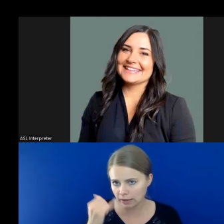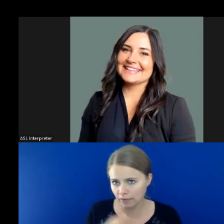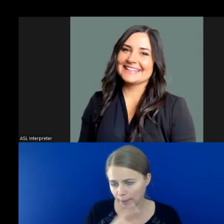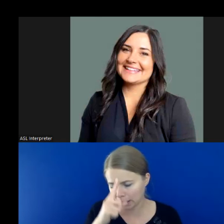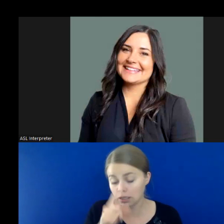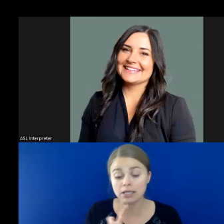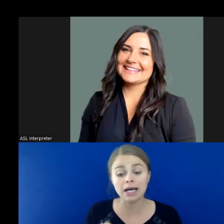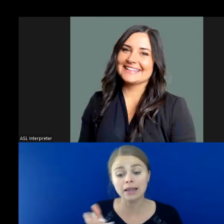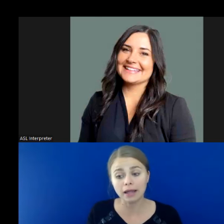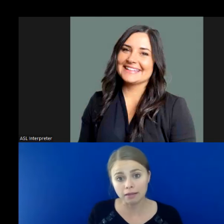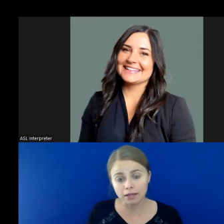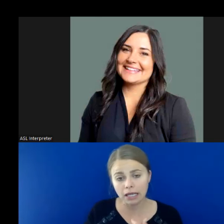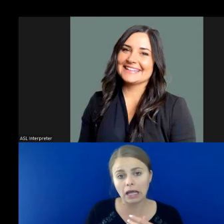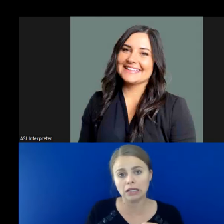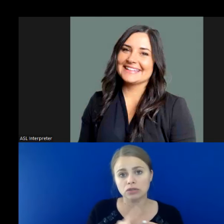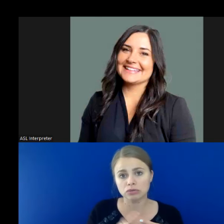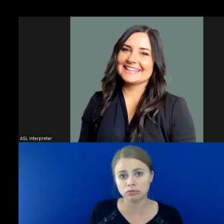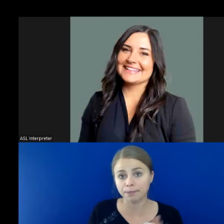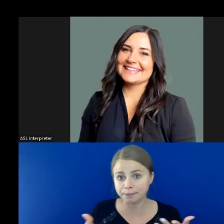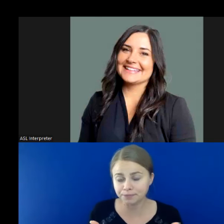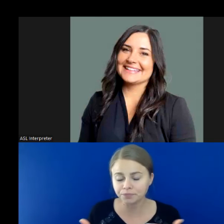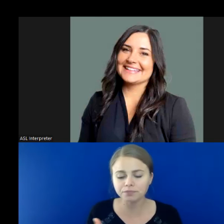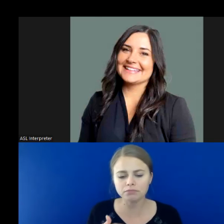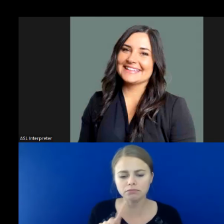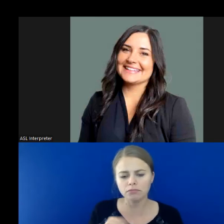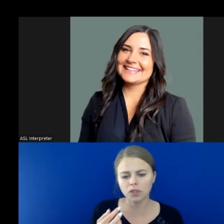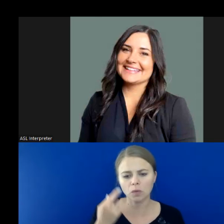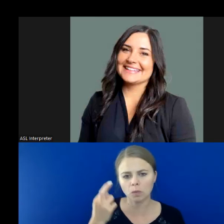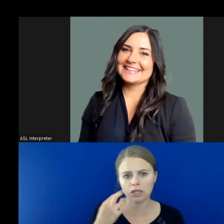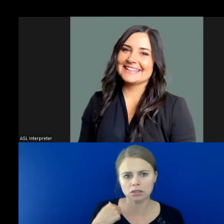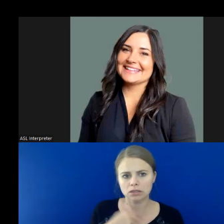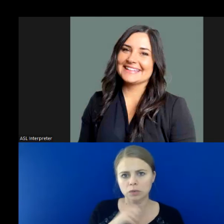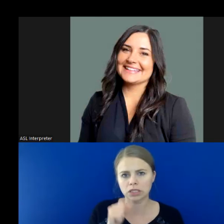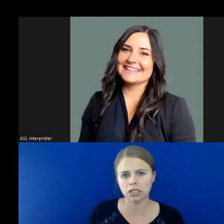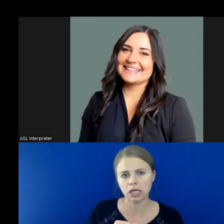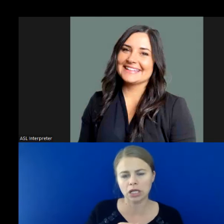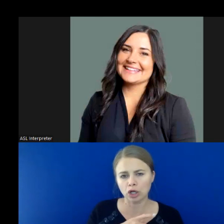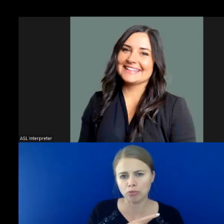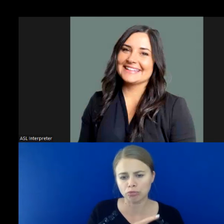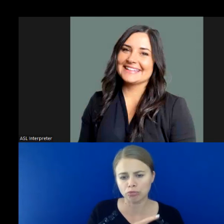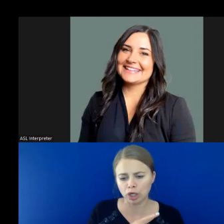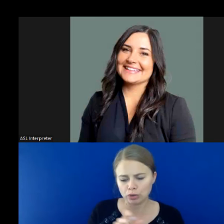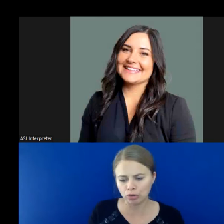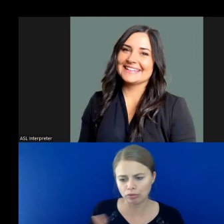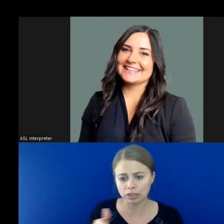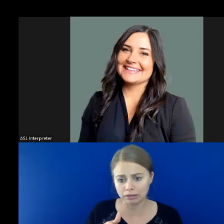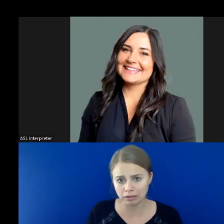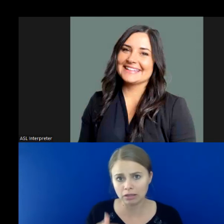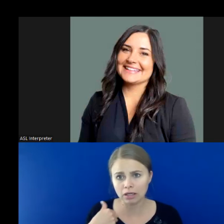you know, as it went along. Had that been fully accessible, that's probably a better presentation